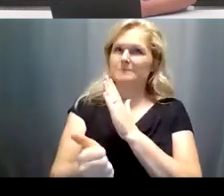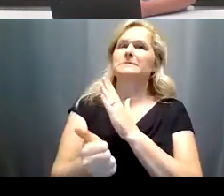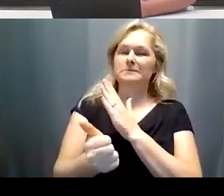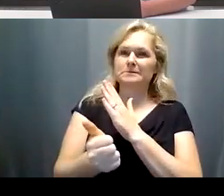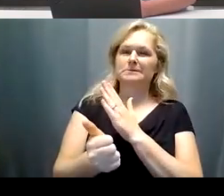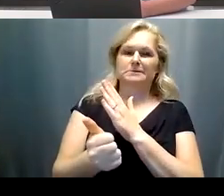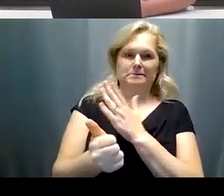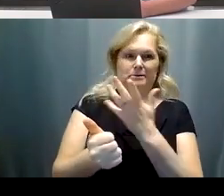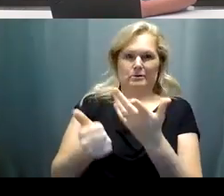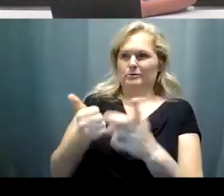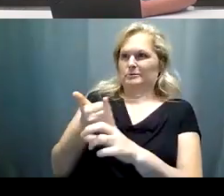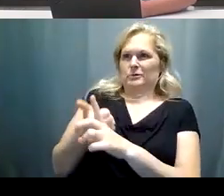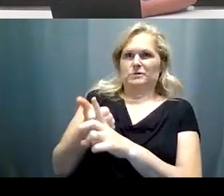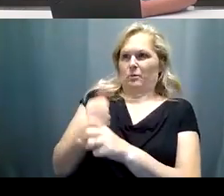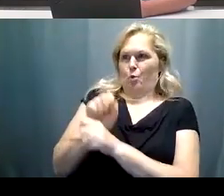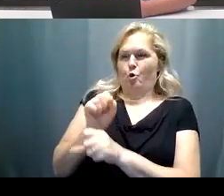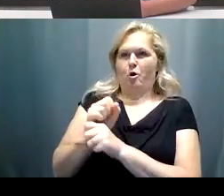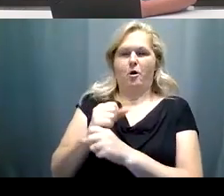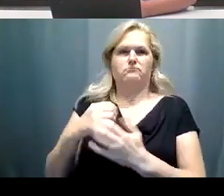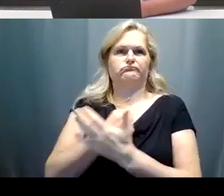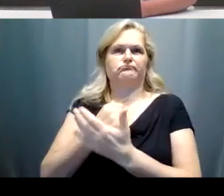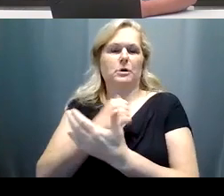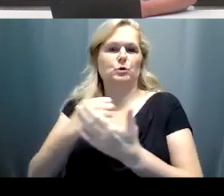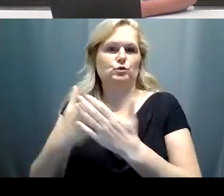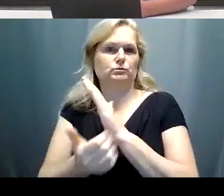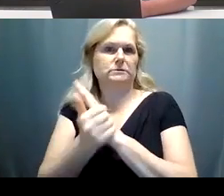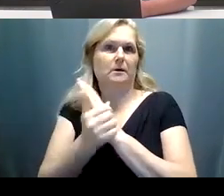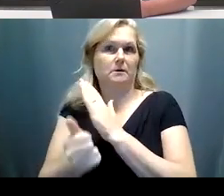and gaining more experience and skills that can add to your resume